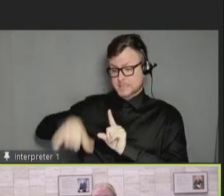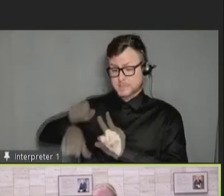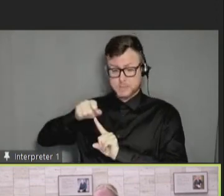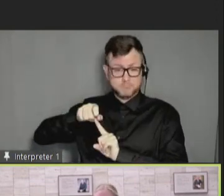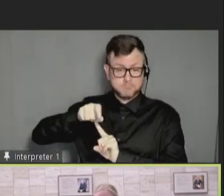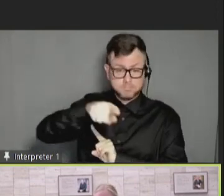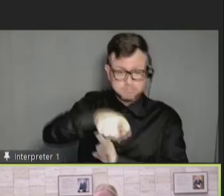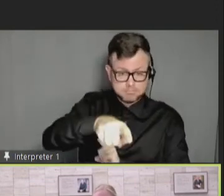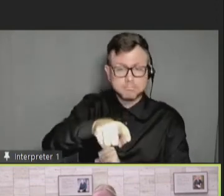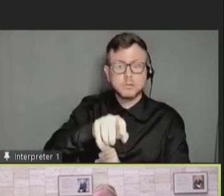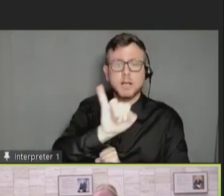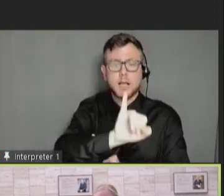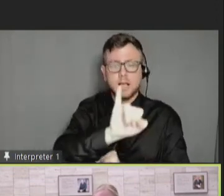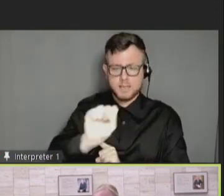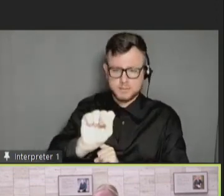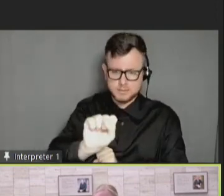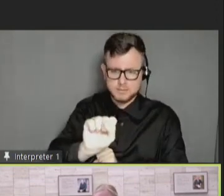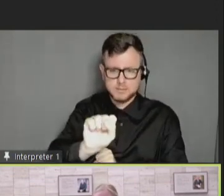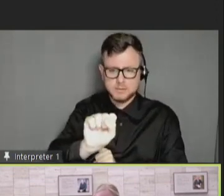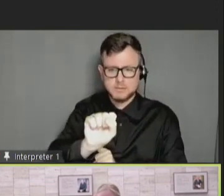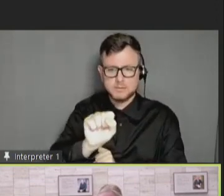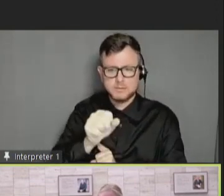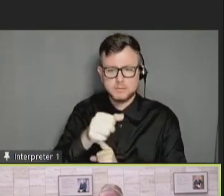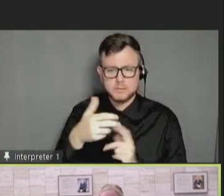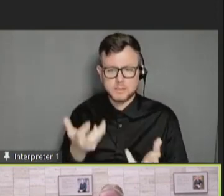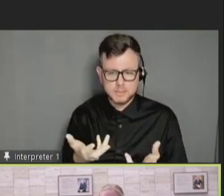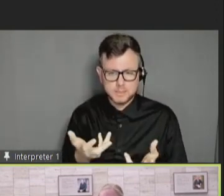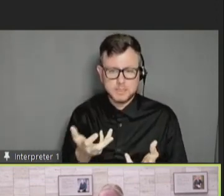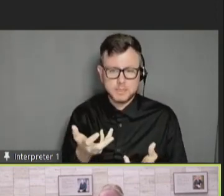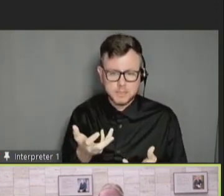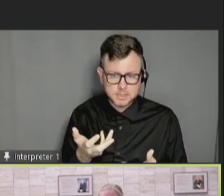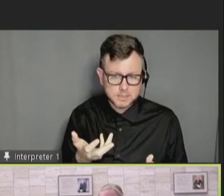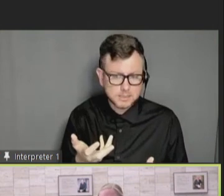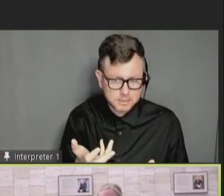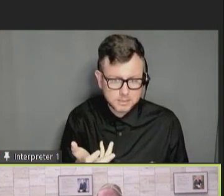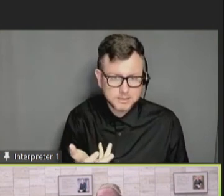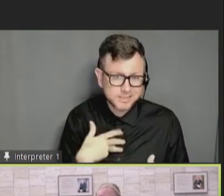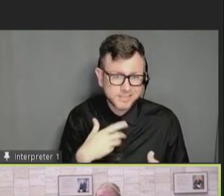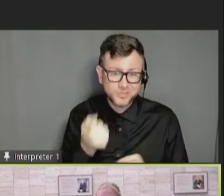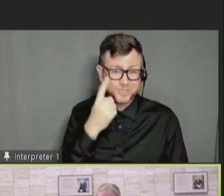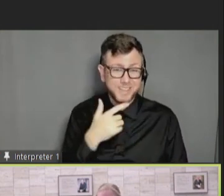IIS. So, there is a difference there, in that most systems for a new vaccine,